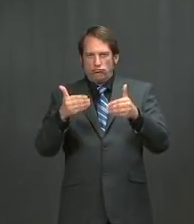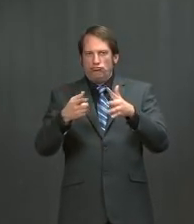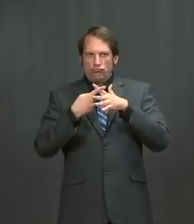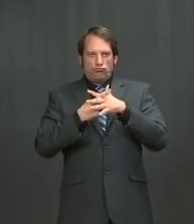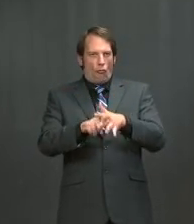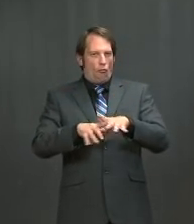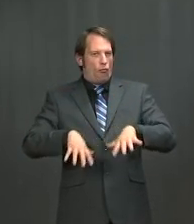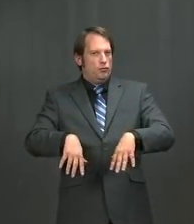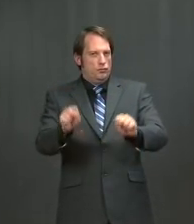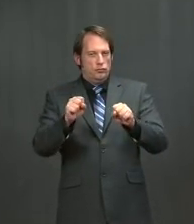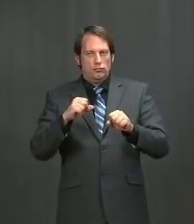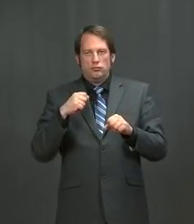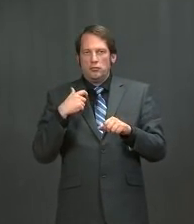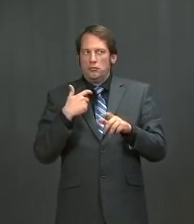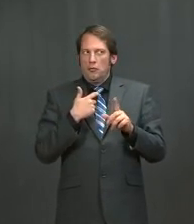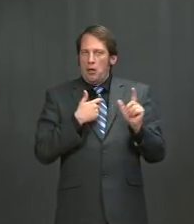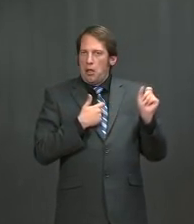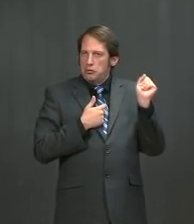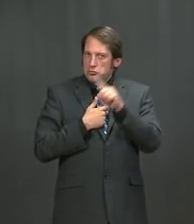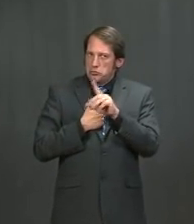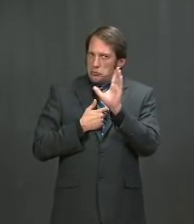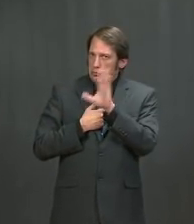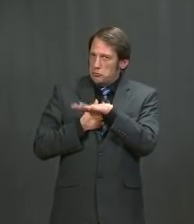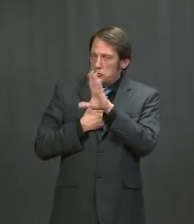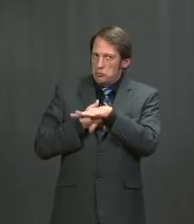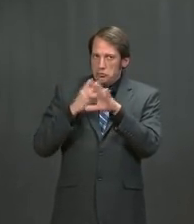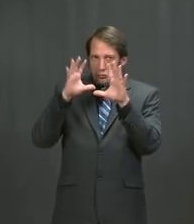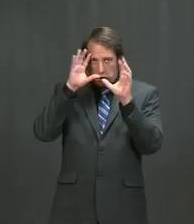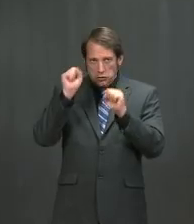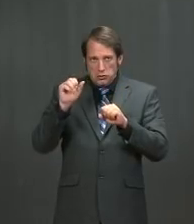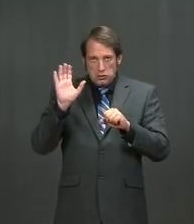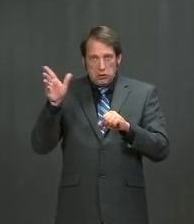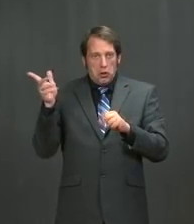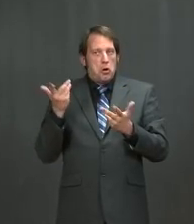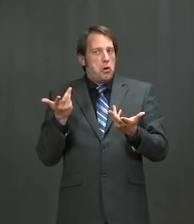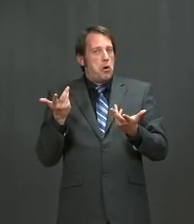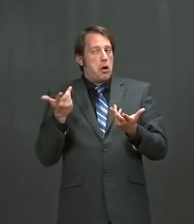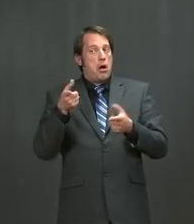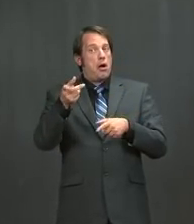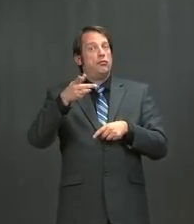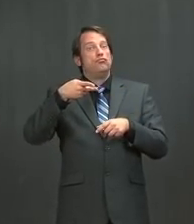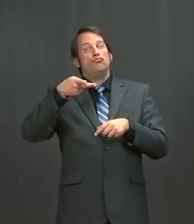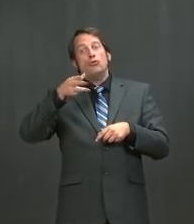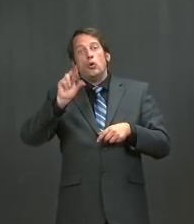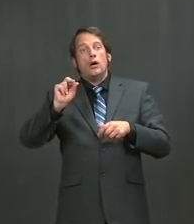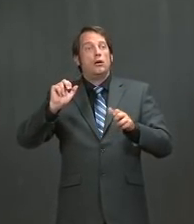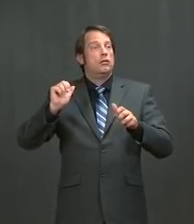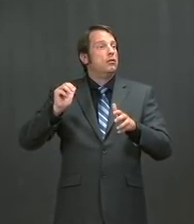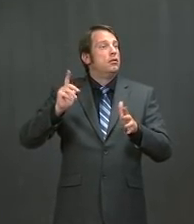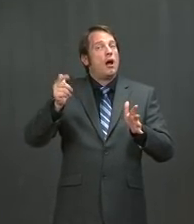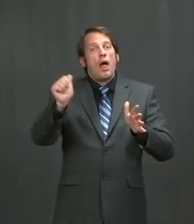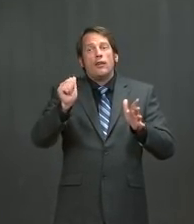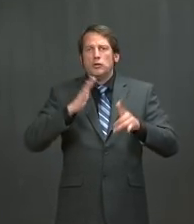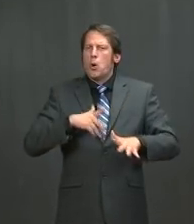And he said, quote, "I think today's professional athletes are acting incredibly responsible. I would strongly support them doing that."